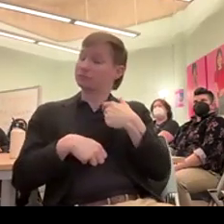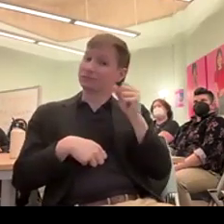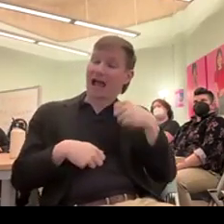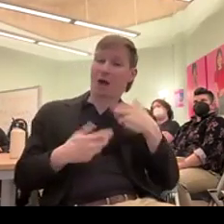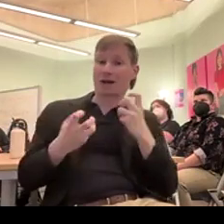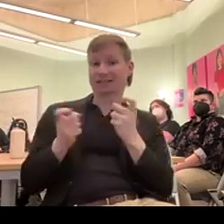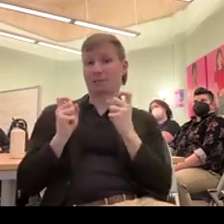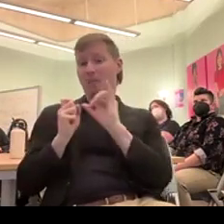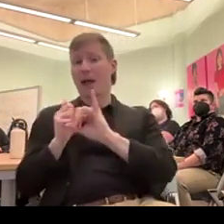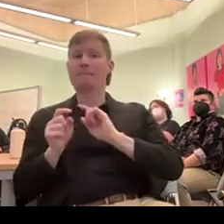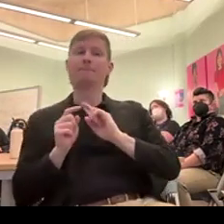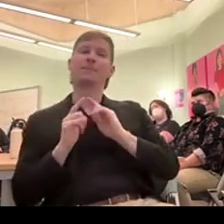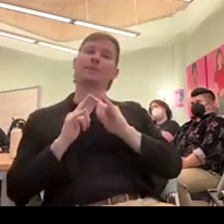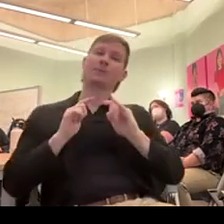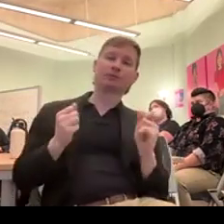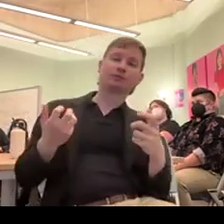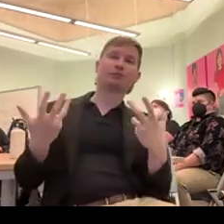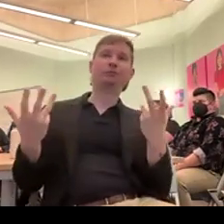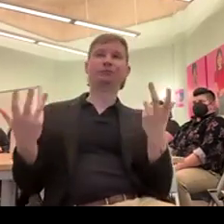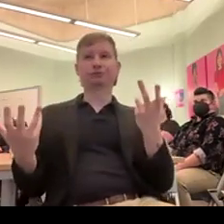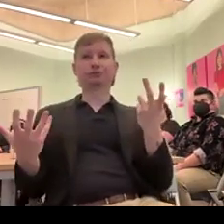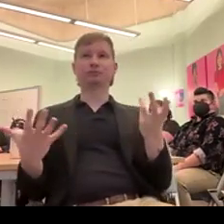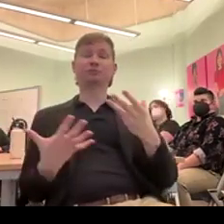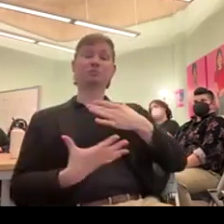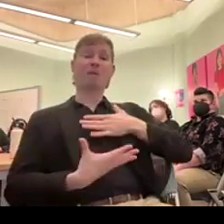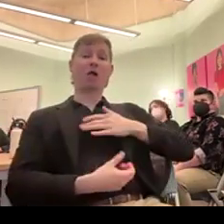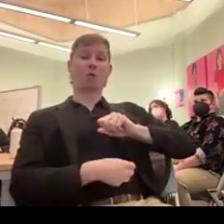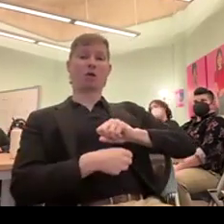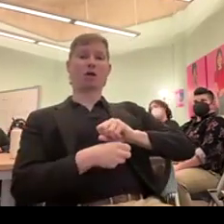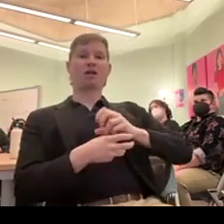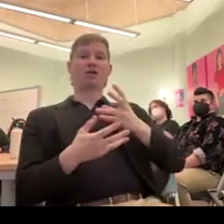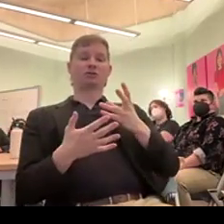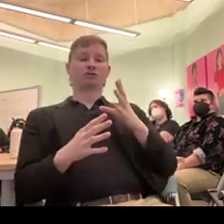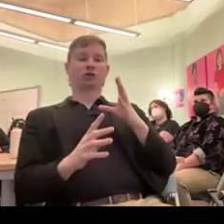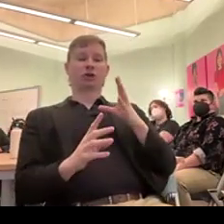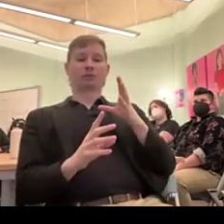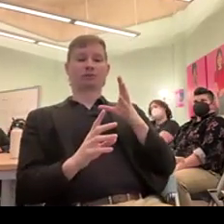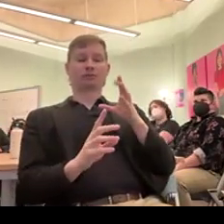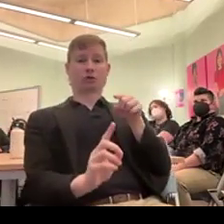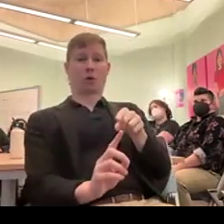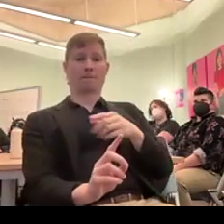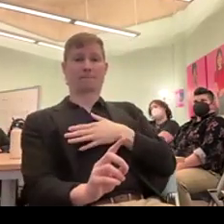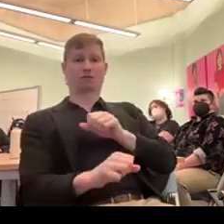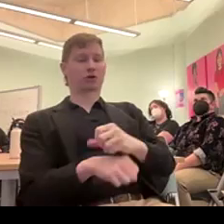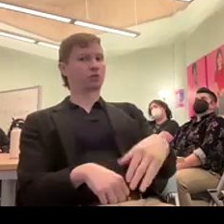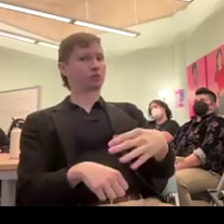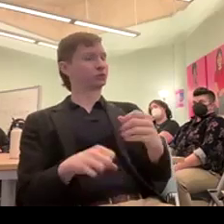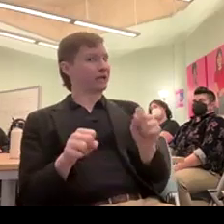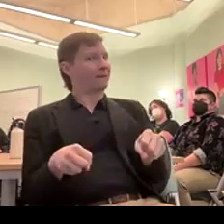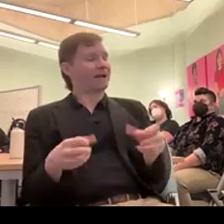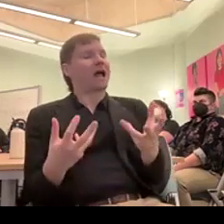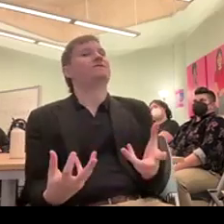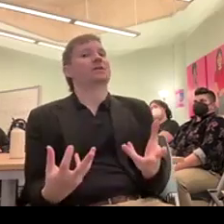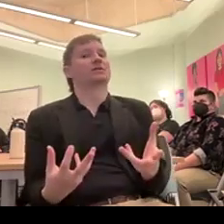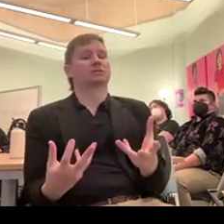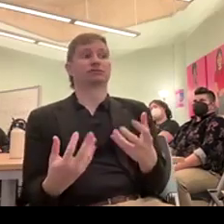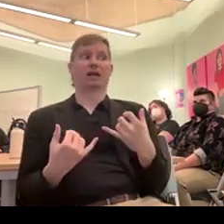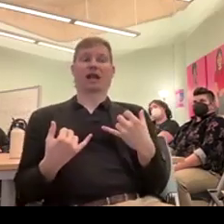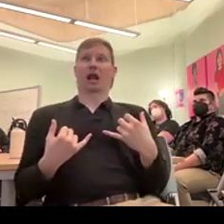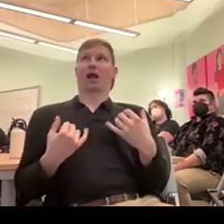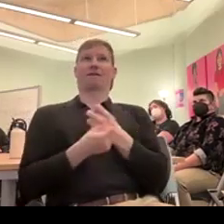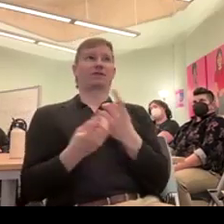and successes there that are to be celebrated, as well as, the nature of my work is very heavy.